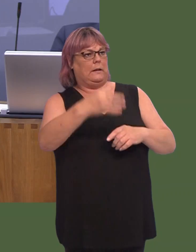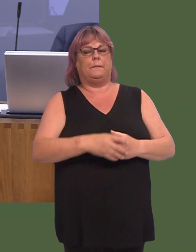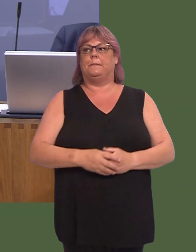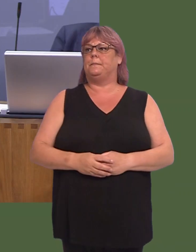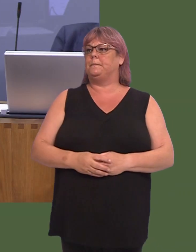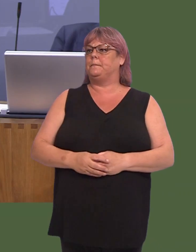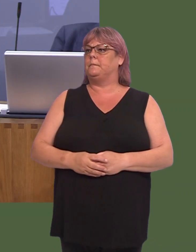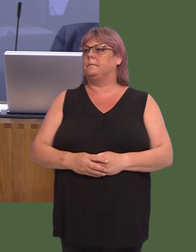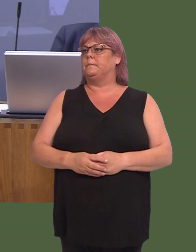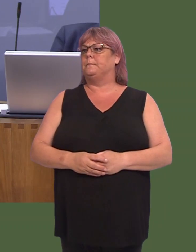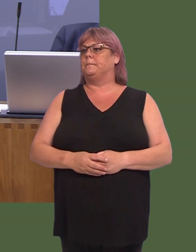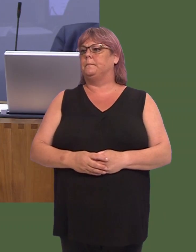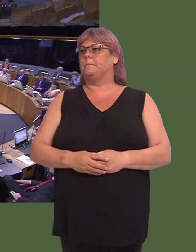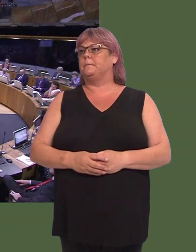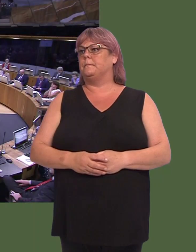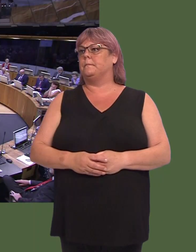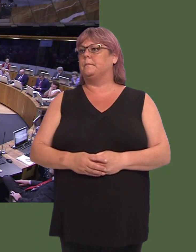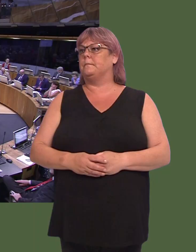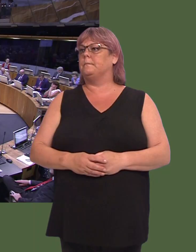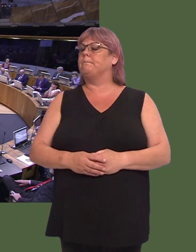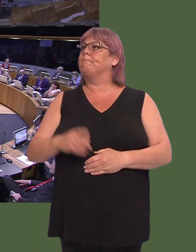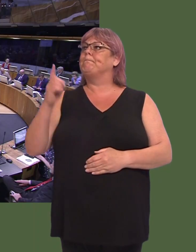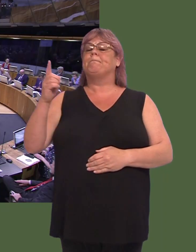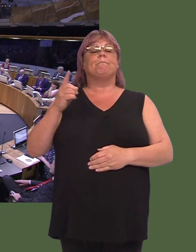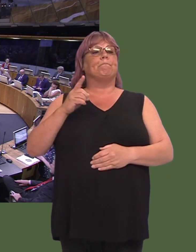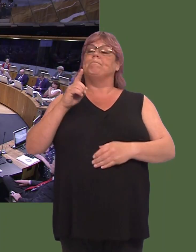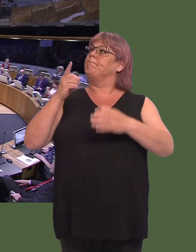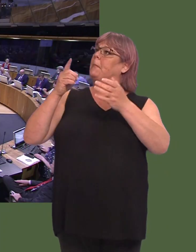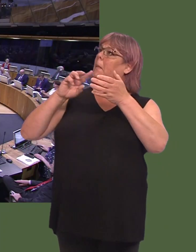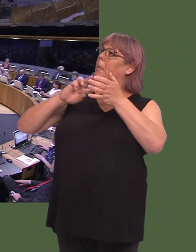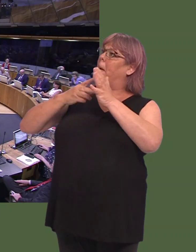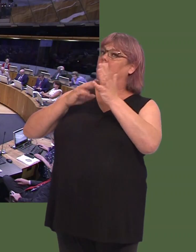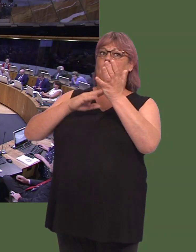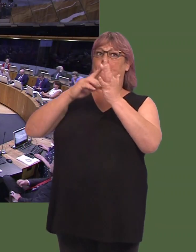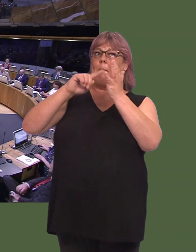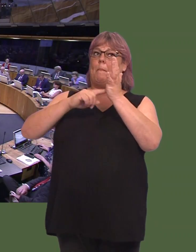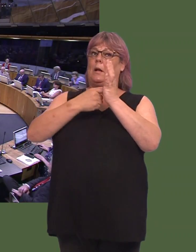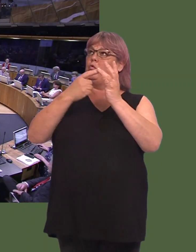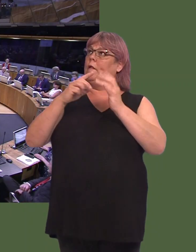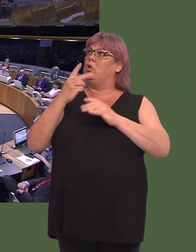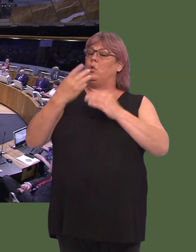Julie Morgan AM: Would the First Minister agree that the metro plans for two new stations